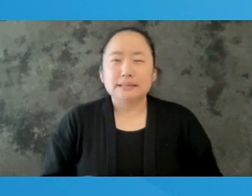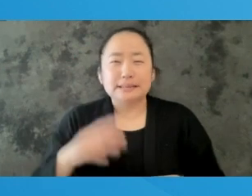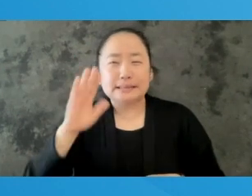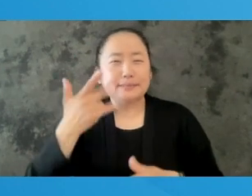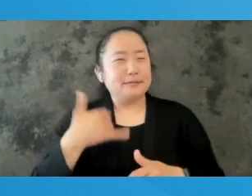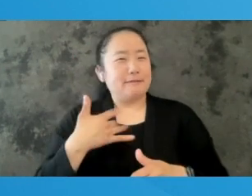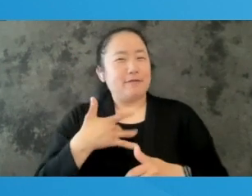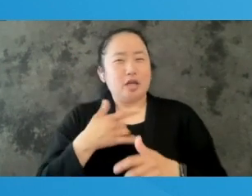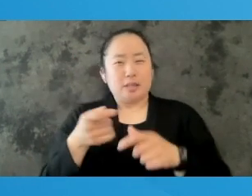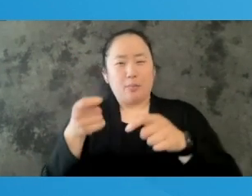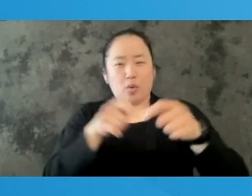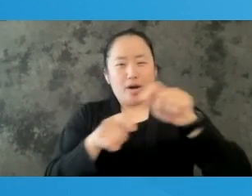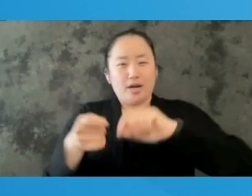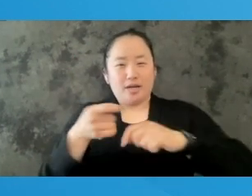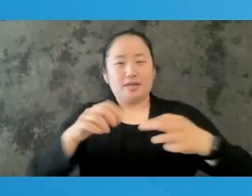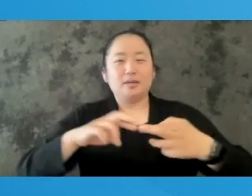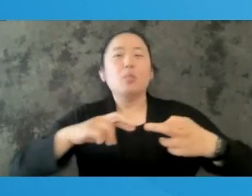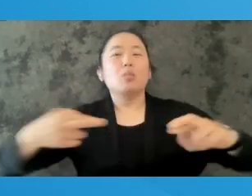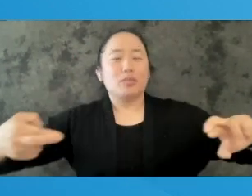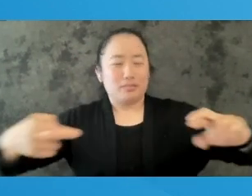Oh, an overhead view.